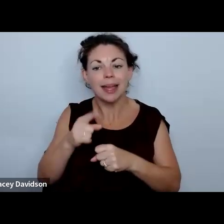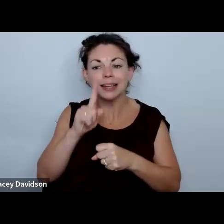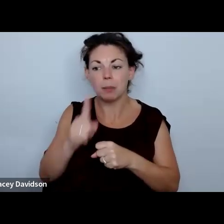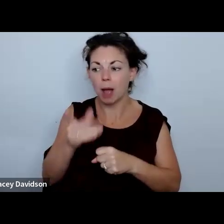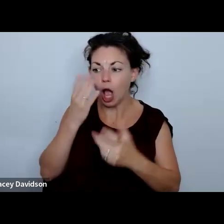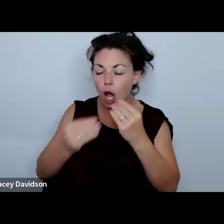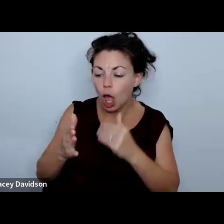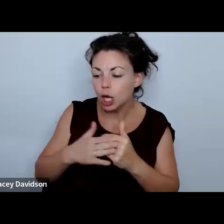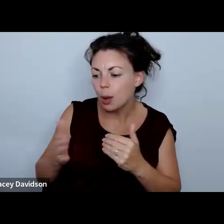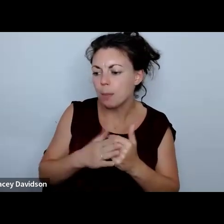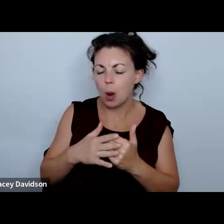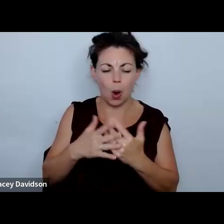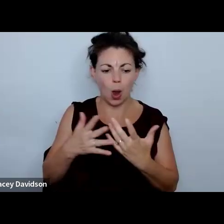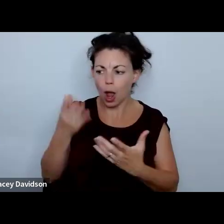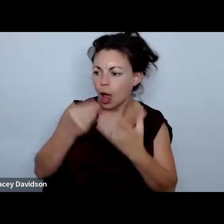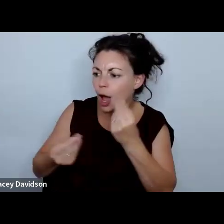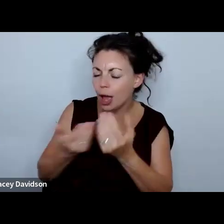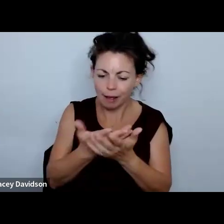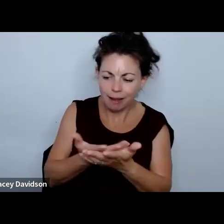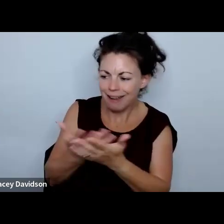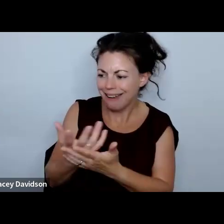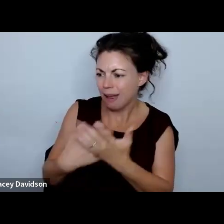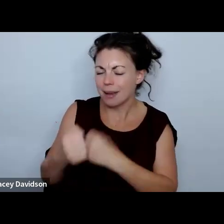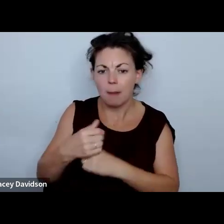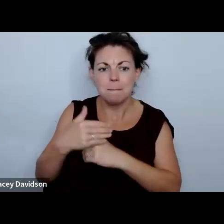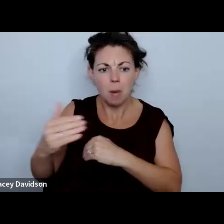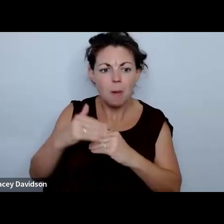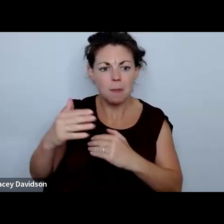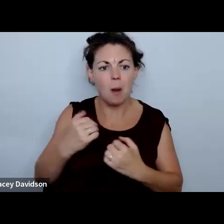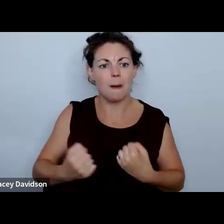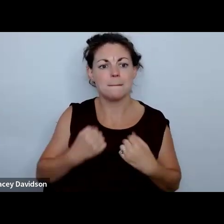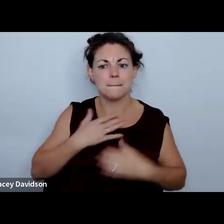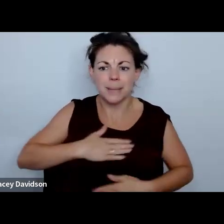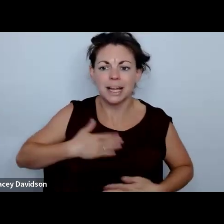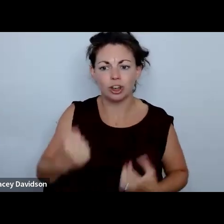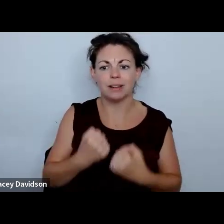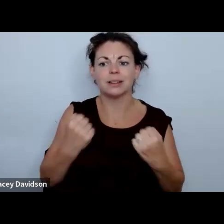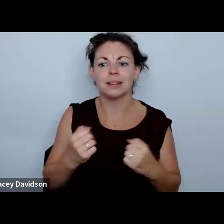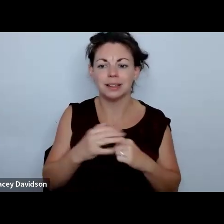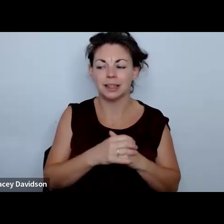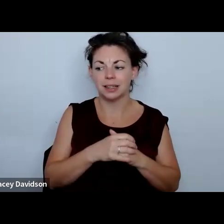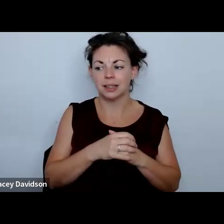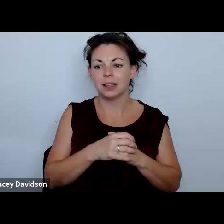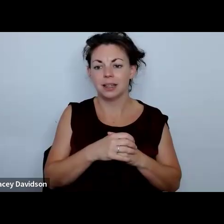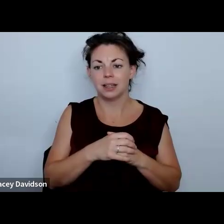accessibility student rep going to NUS liberation conferences, doing part-time roles at the university,